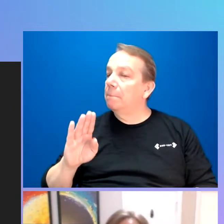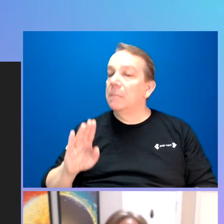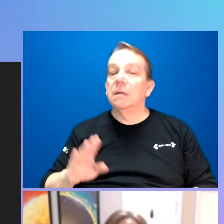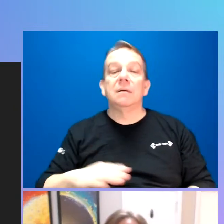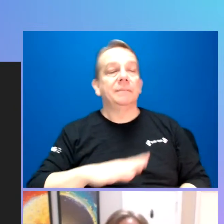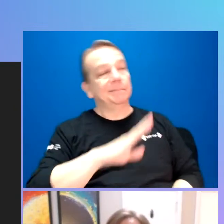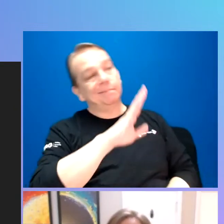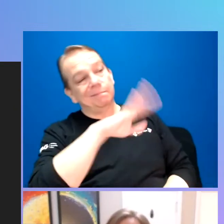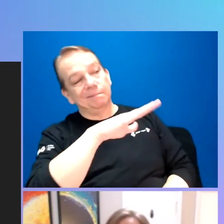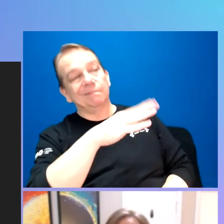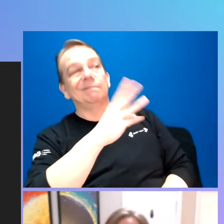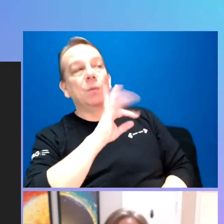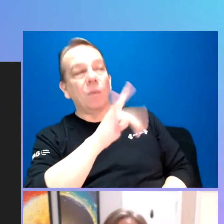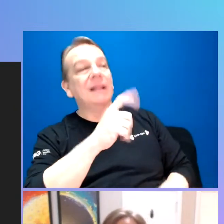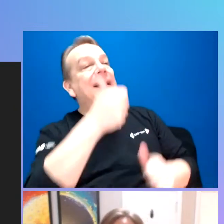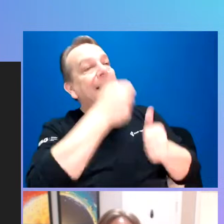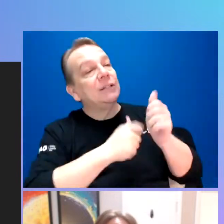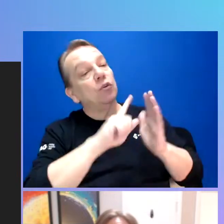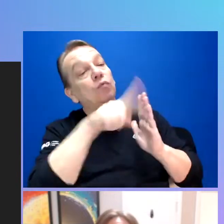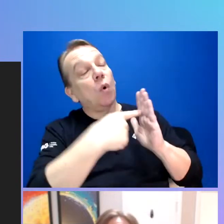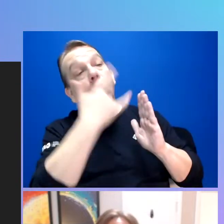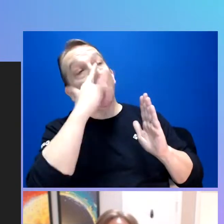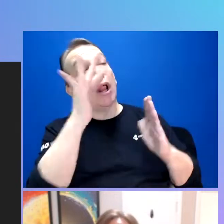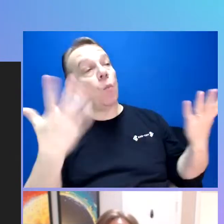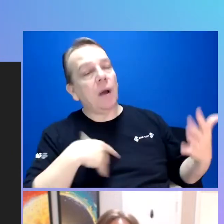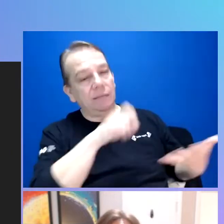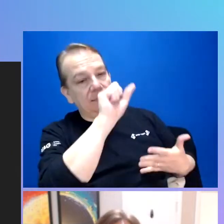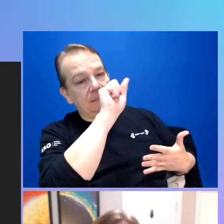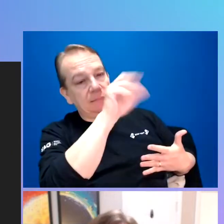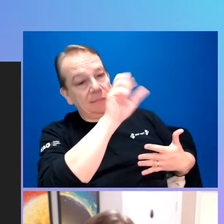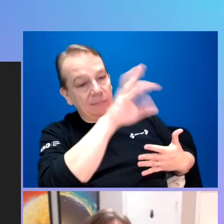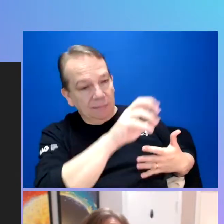by telling me about the roles for each element. For the first